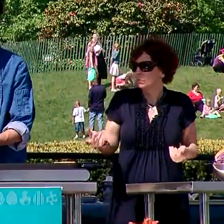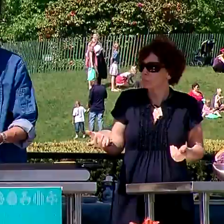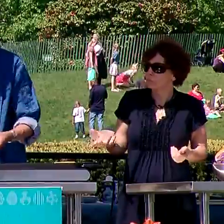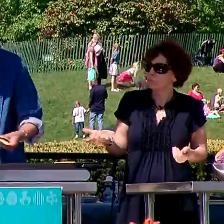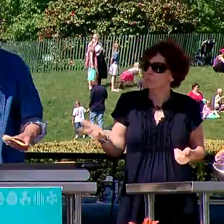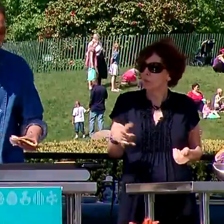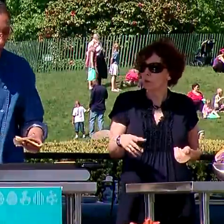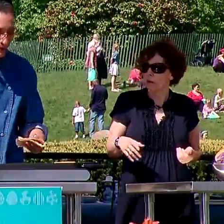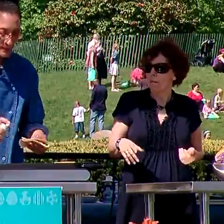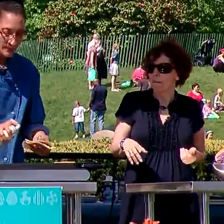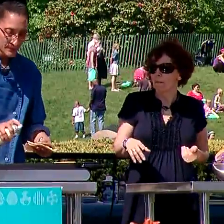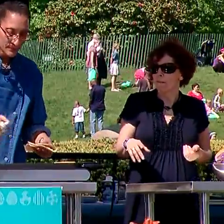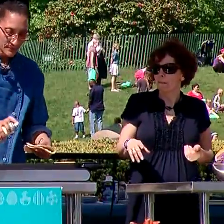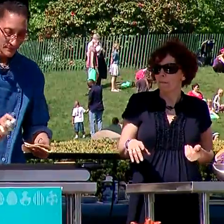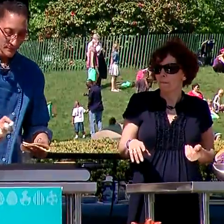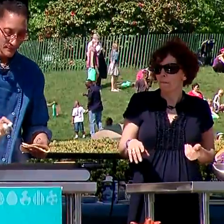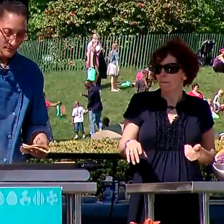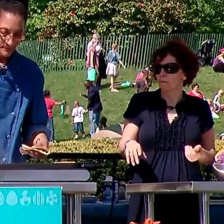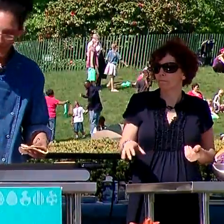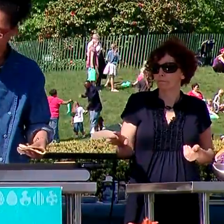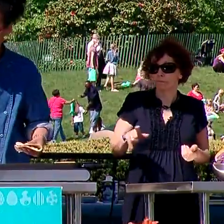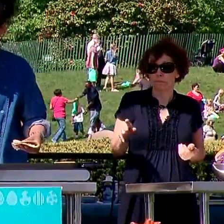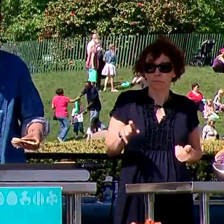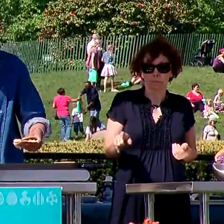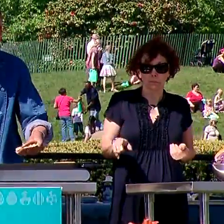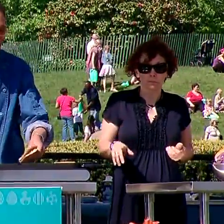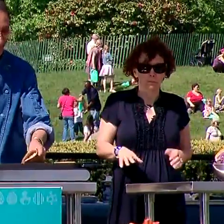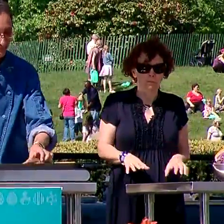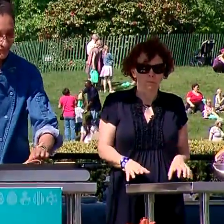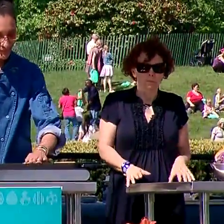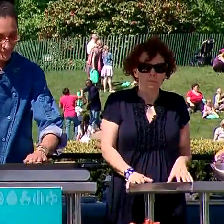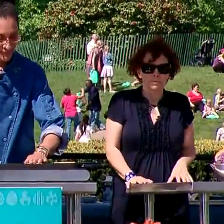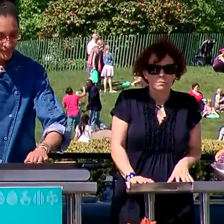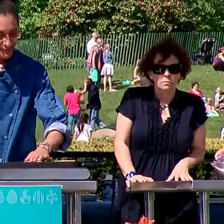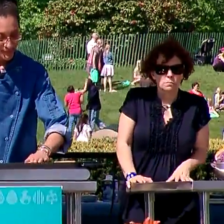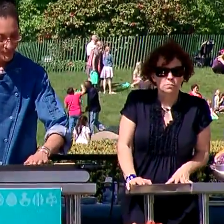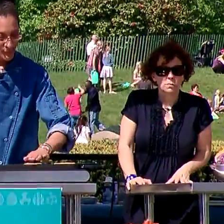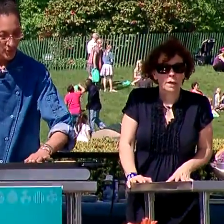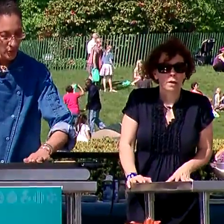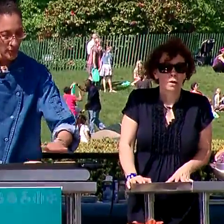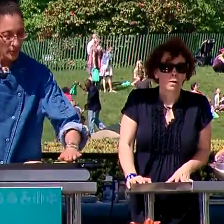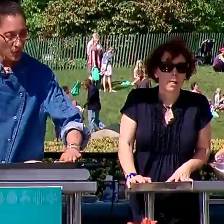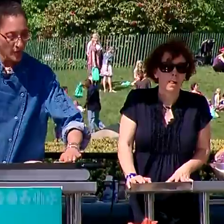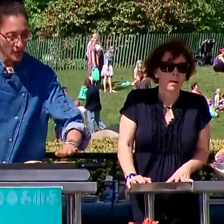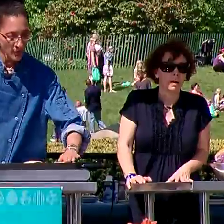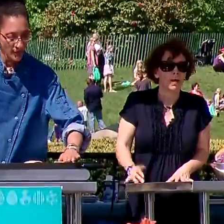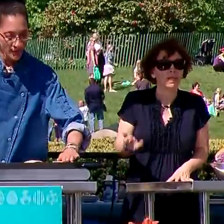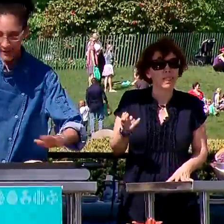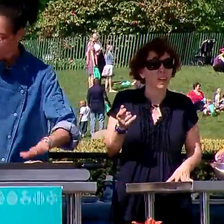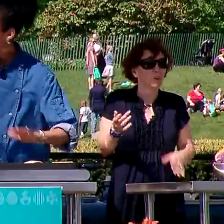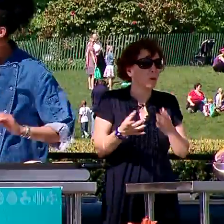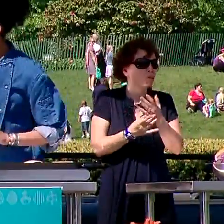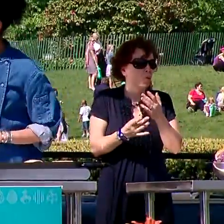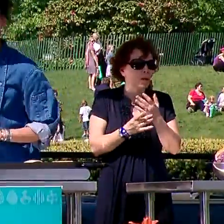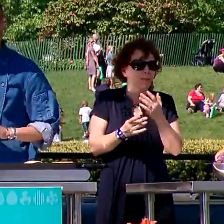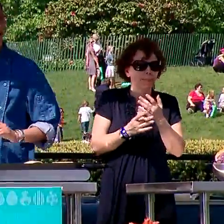A little oil. So a little bit of oil. All right.